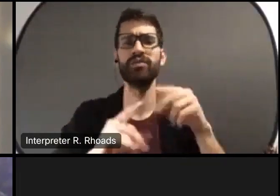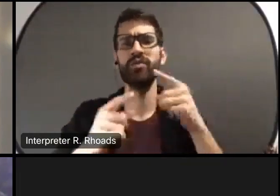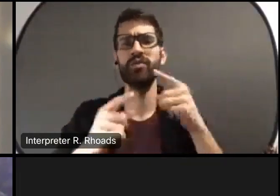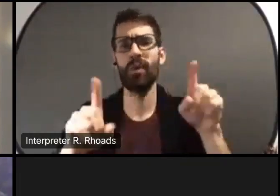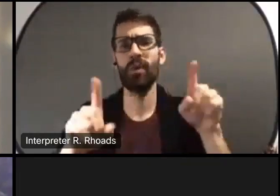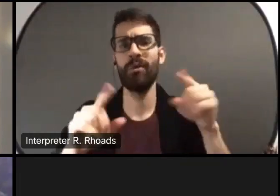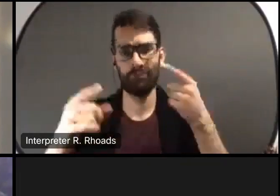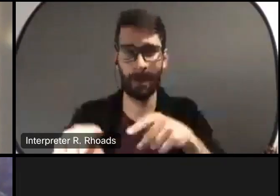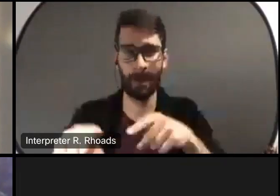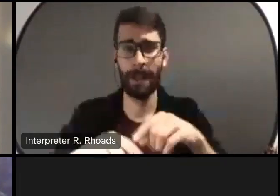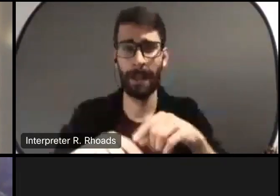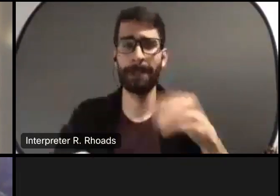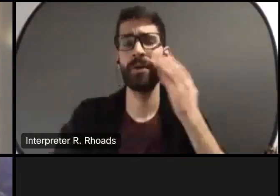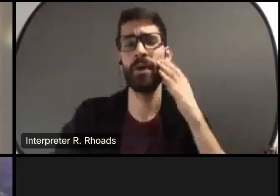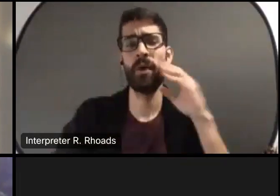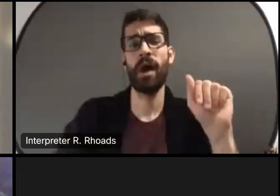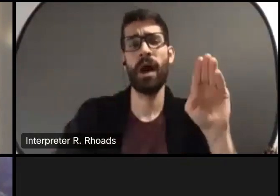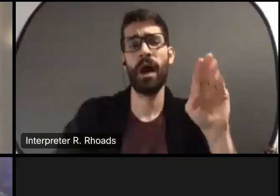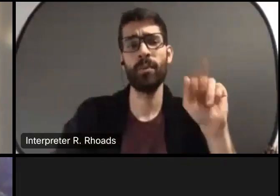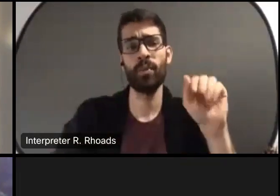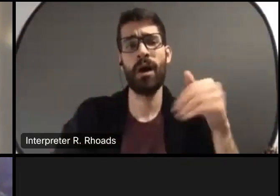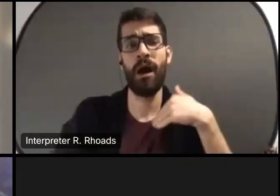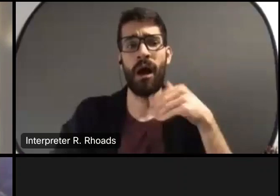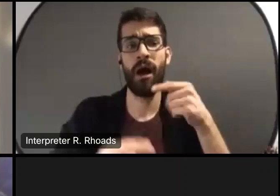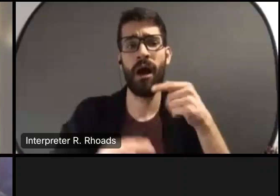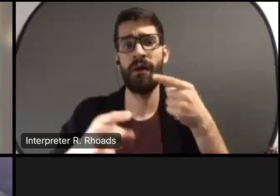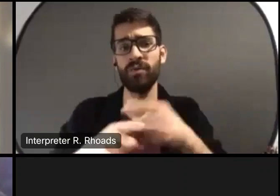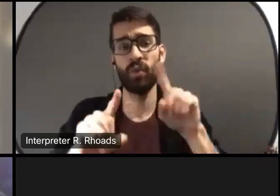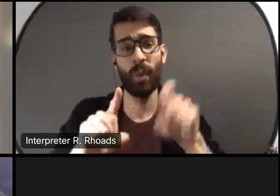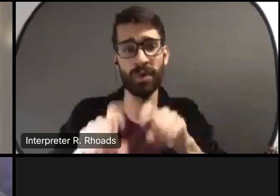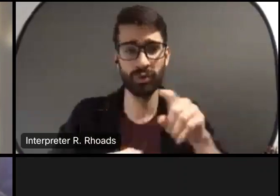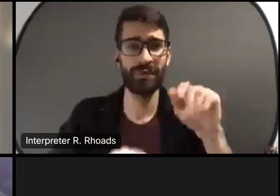I know that ABRA was having some questions about this and other agencies might have questions